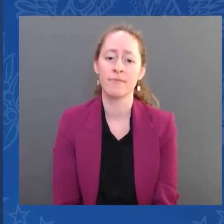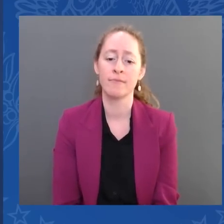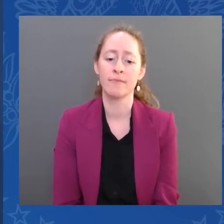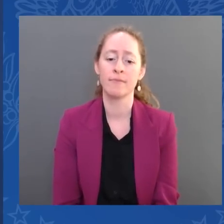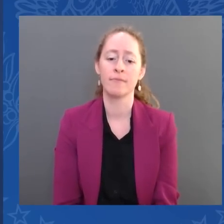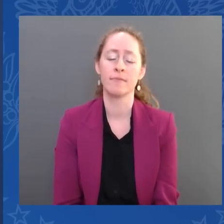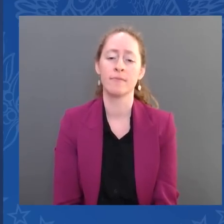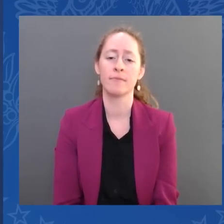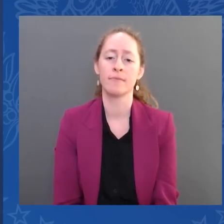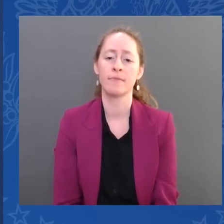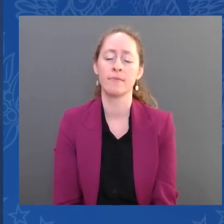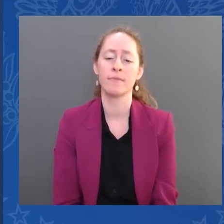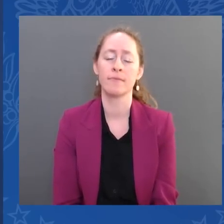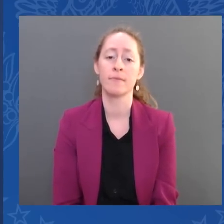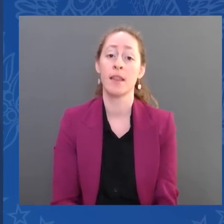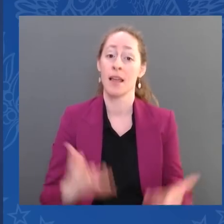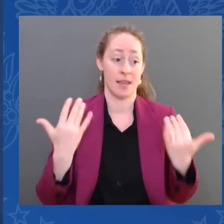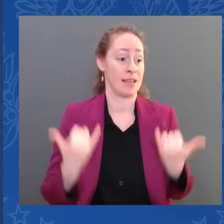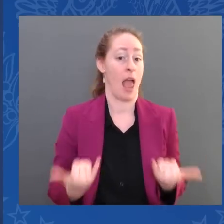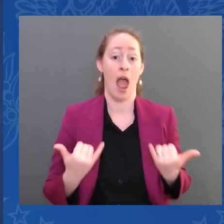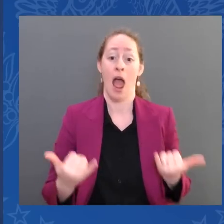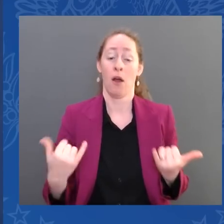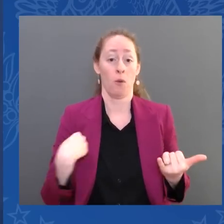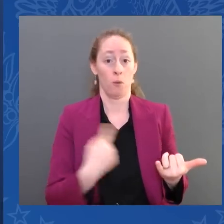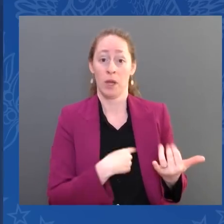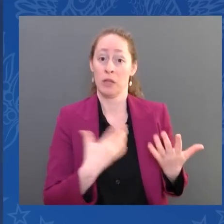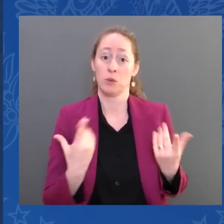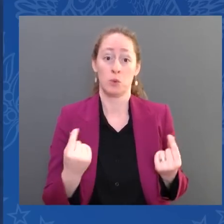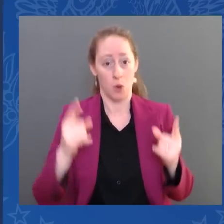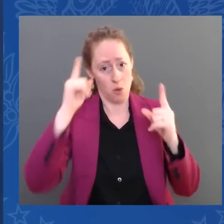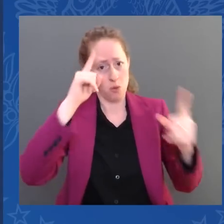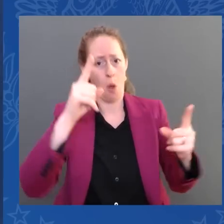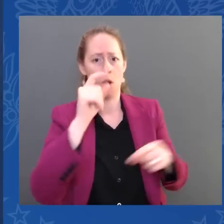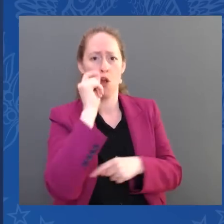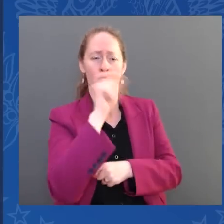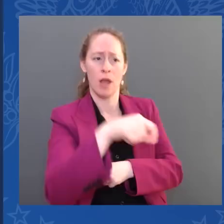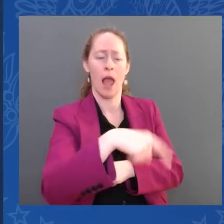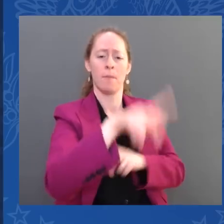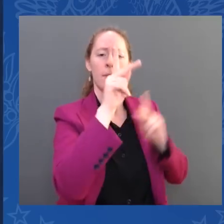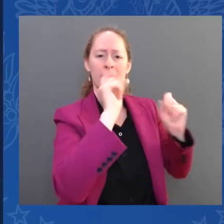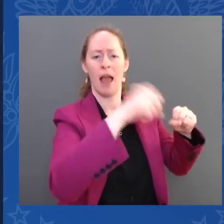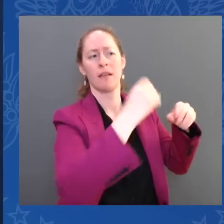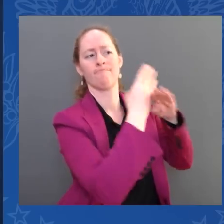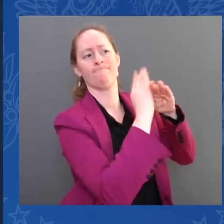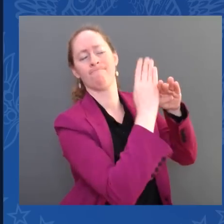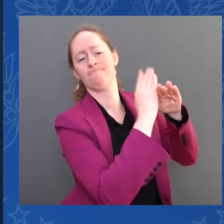where they can defend themselves. Thank you all so very much. The Press: Mr. President, will you go to the Hill next week on guns to meet with lawmakers?